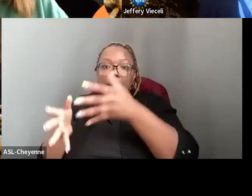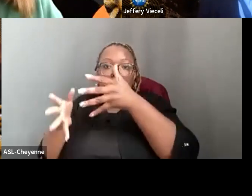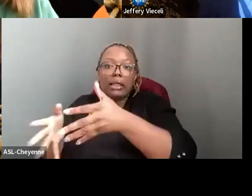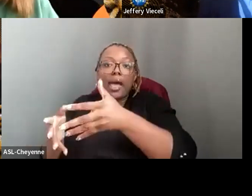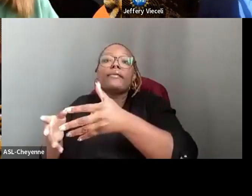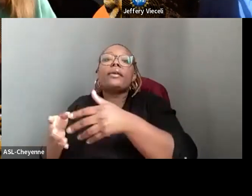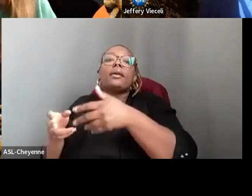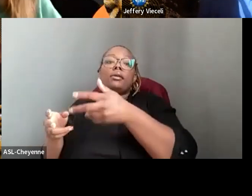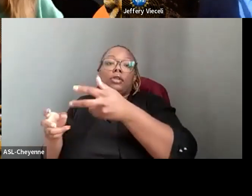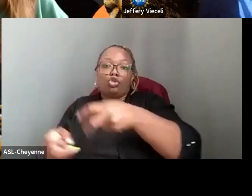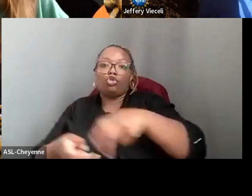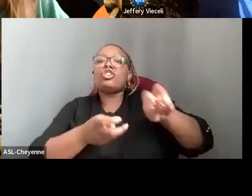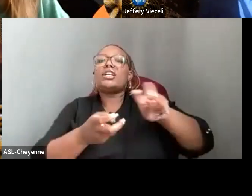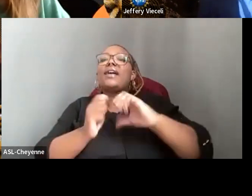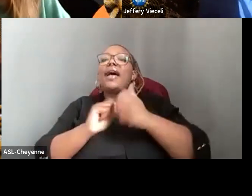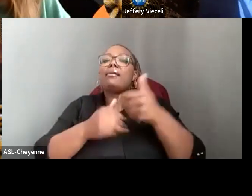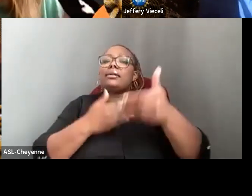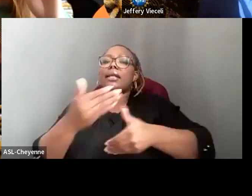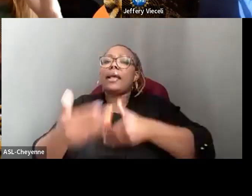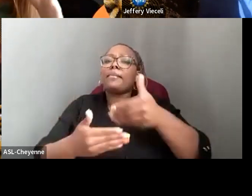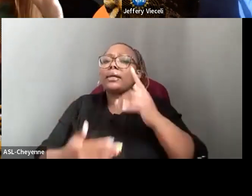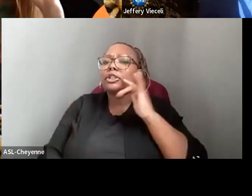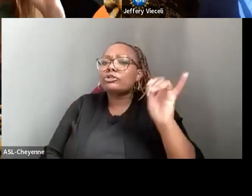How does that -- can you talk a little bit about how that works?